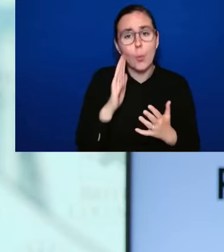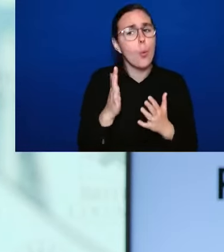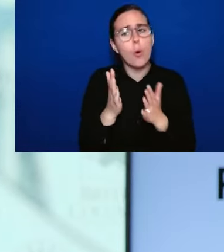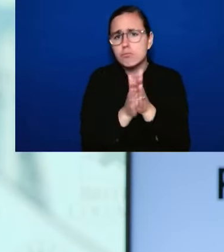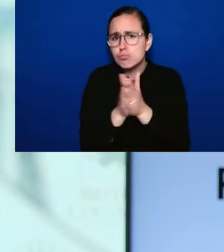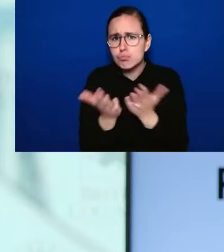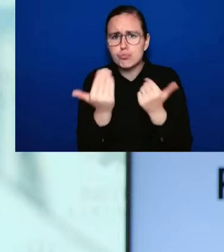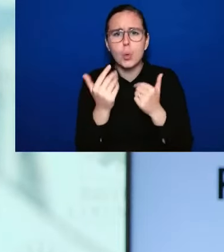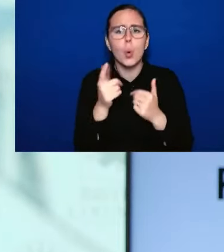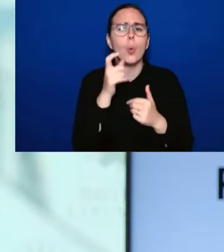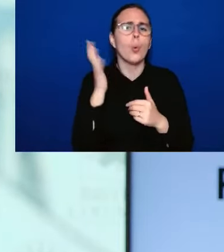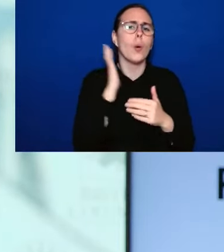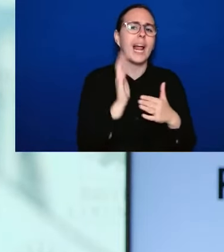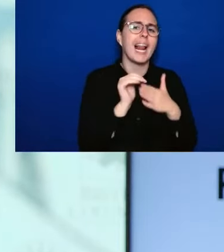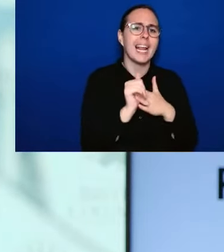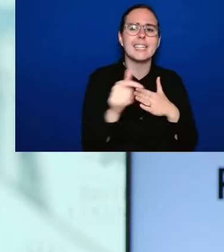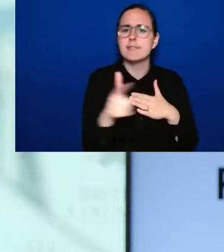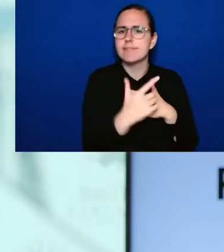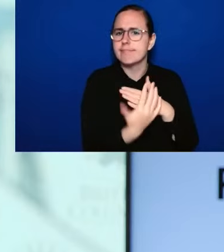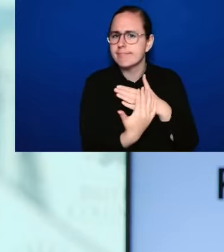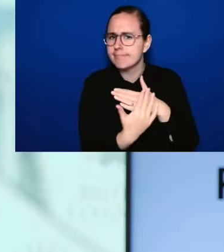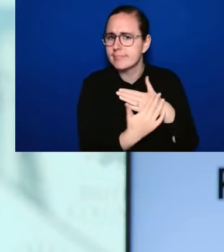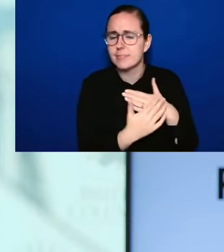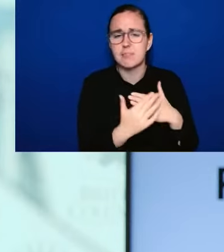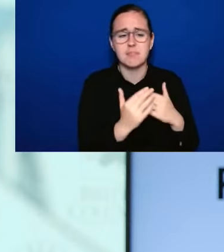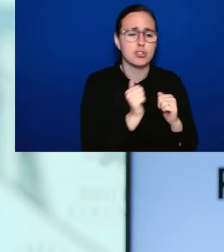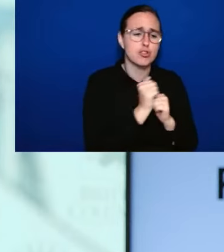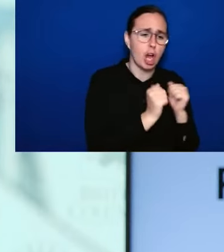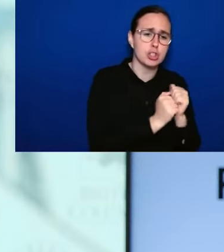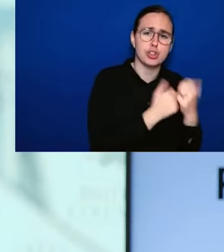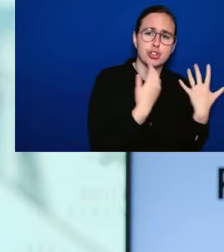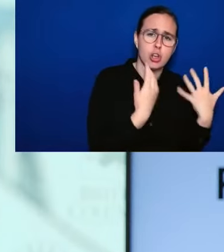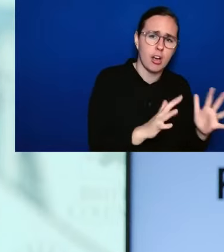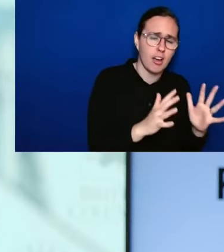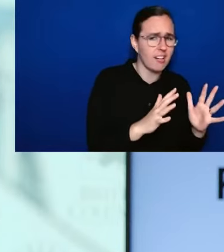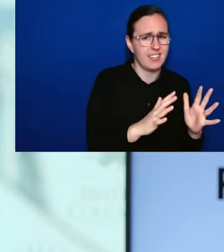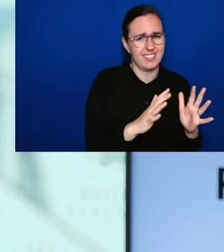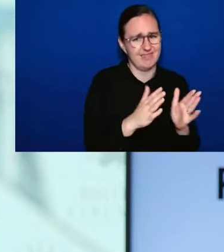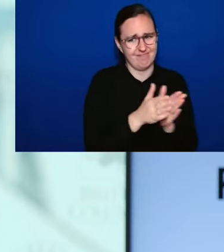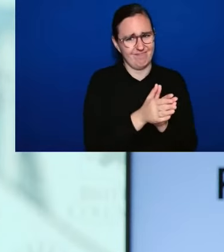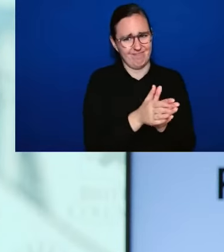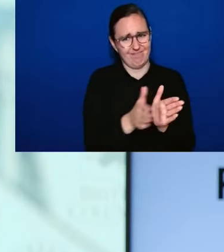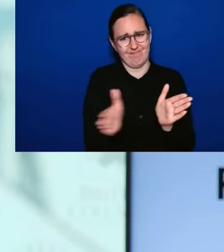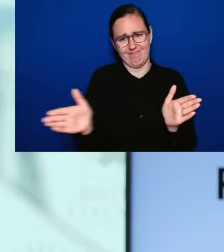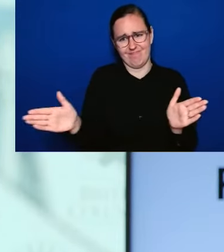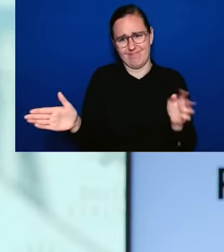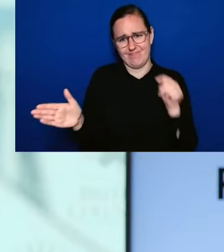a structural question. But I think it's- insuring that we